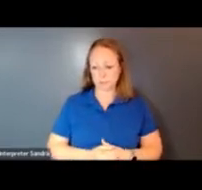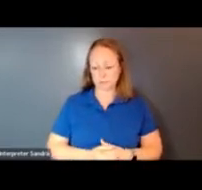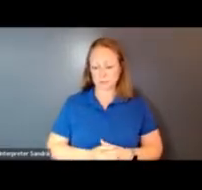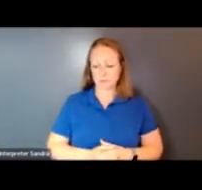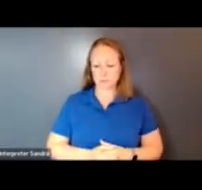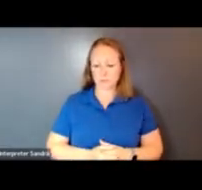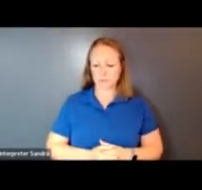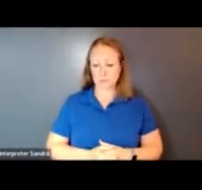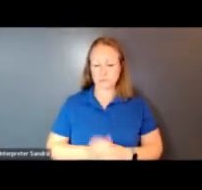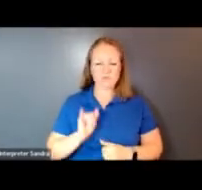okay, next slide, please.